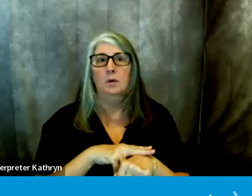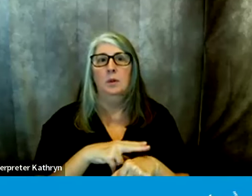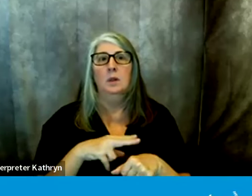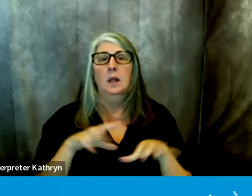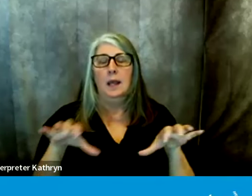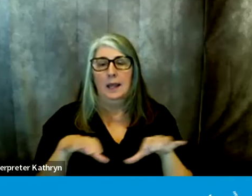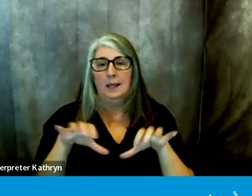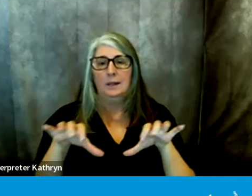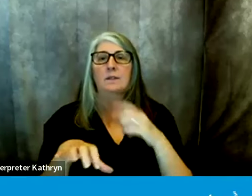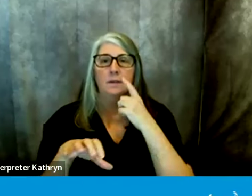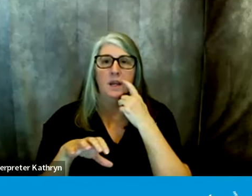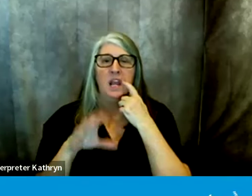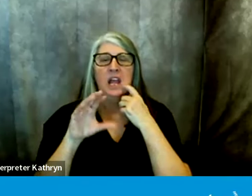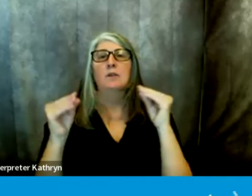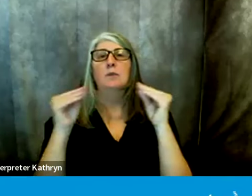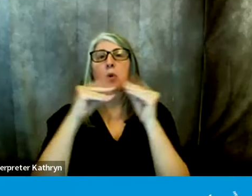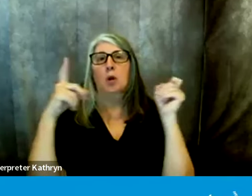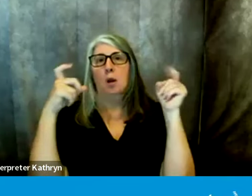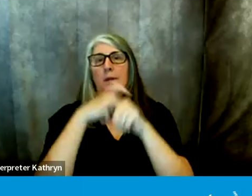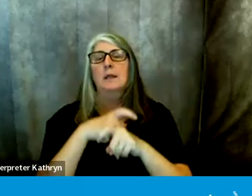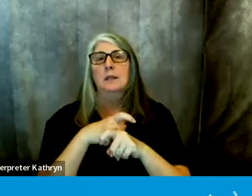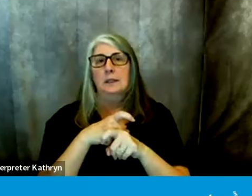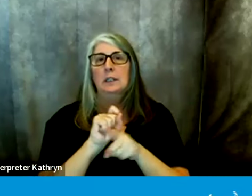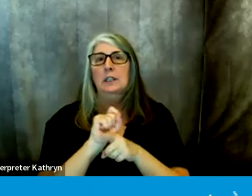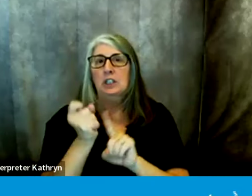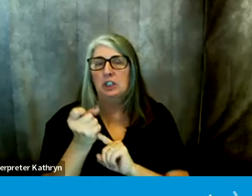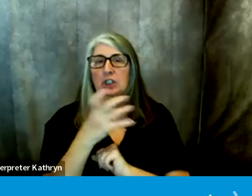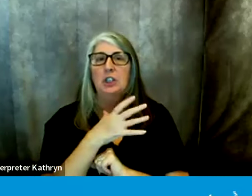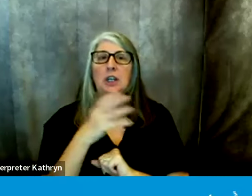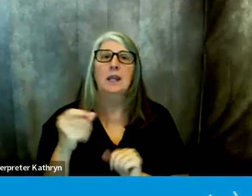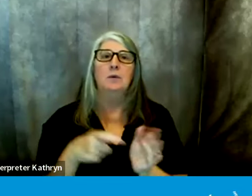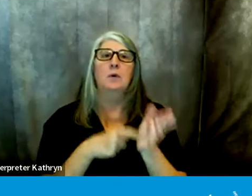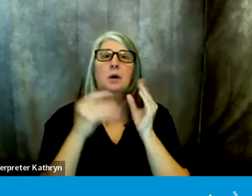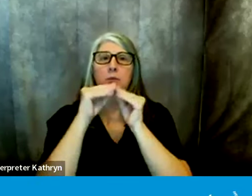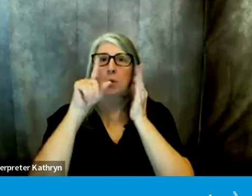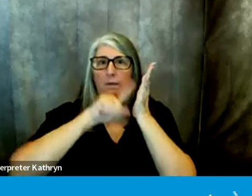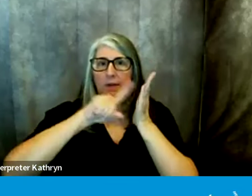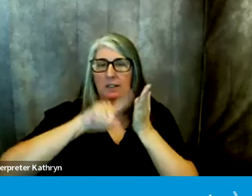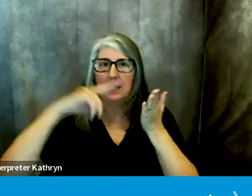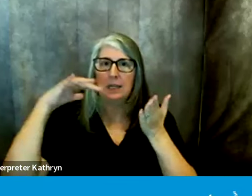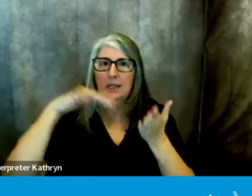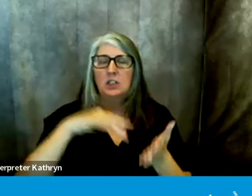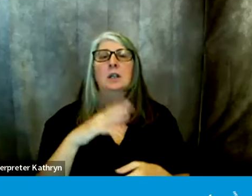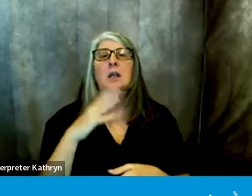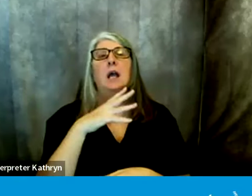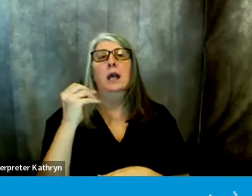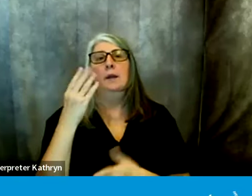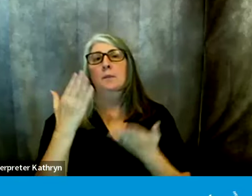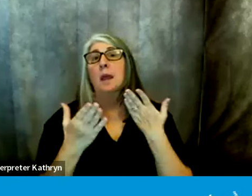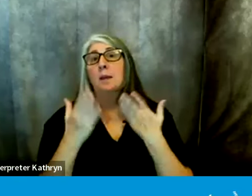That is a more complex condition and requires more investigation, and that's something that we may take on in the future.